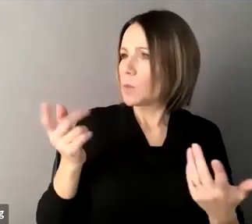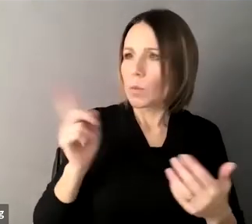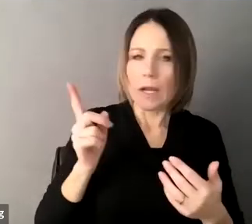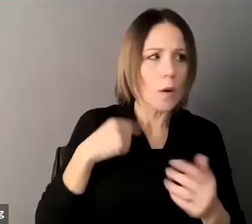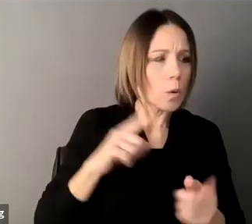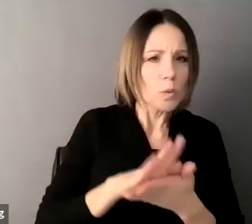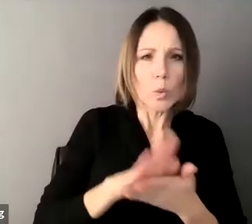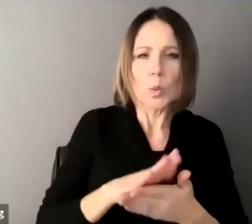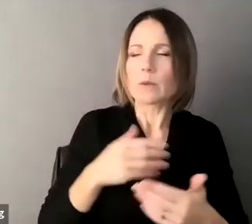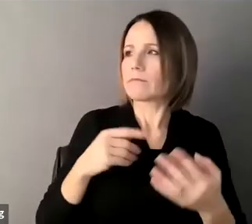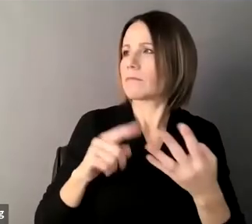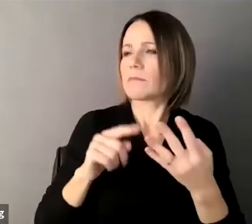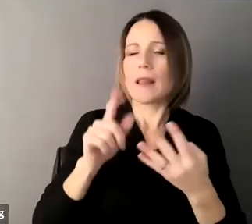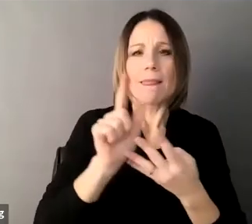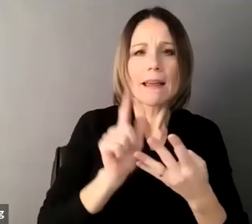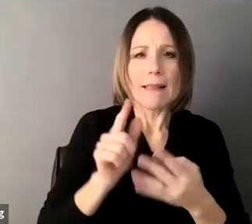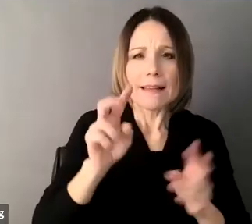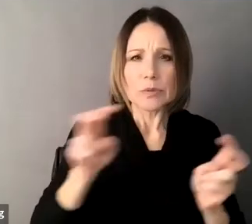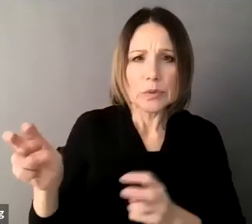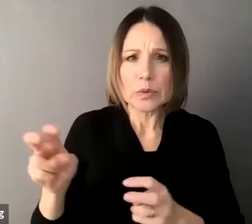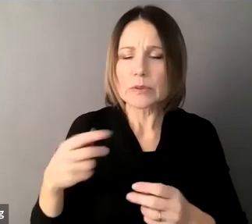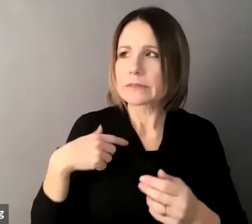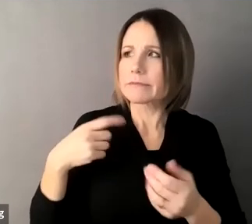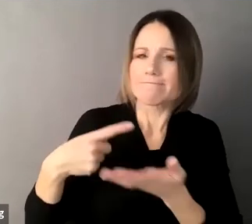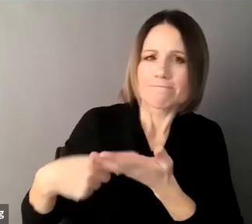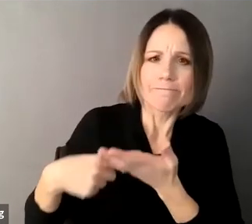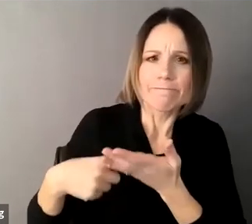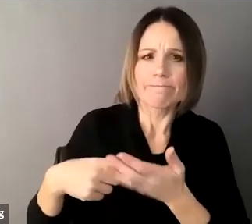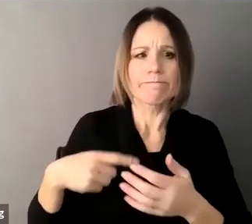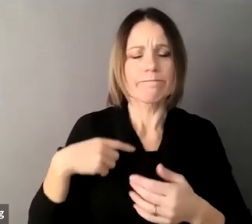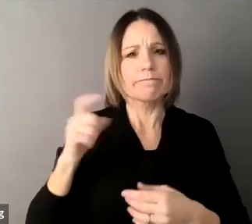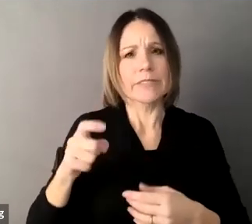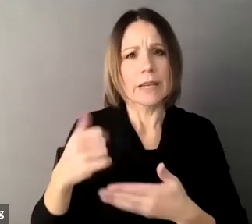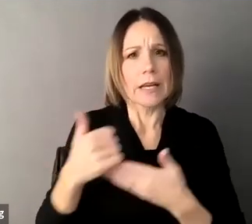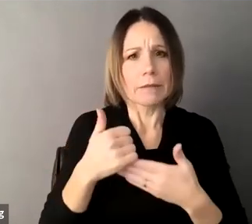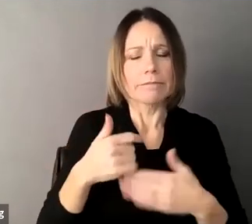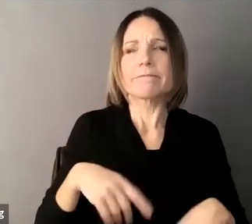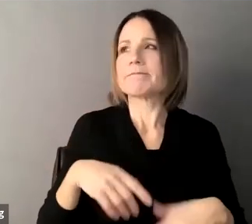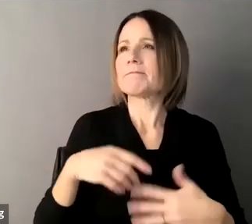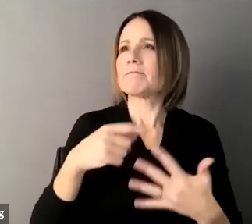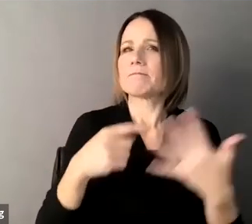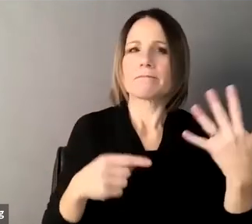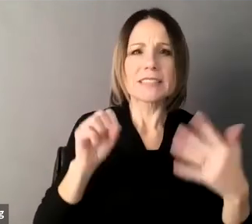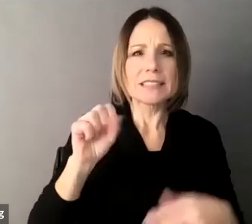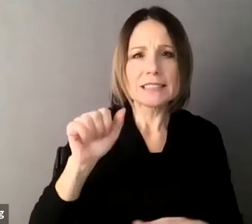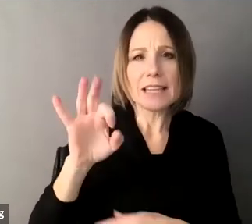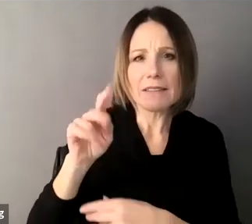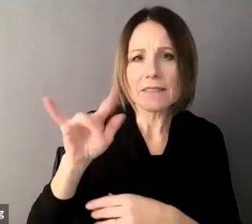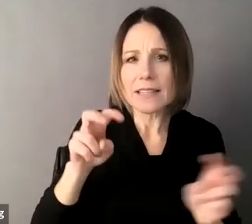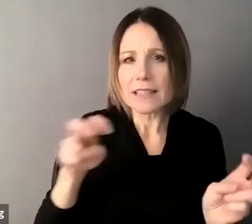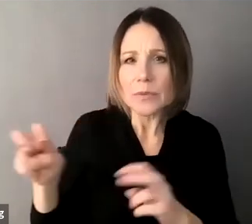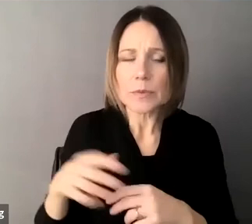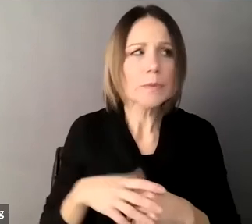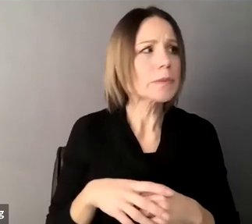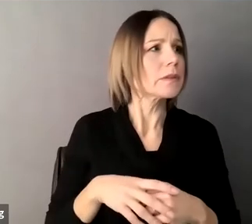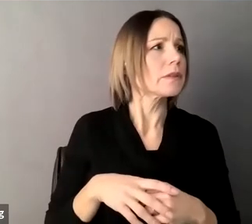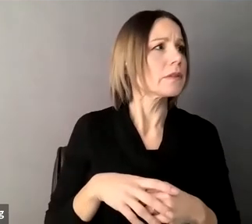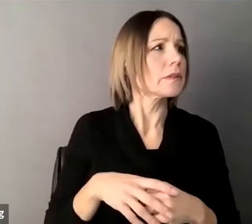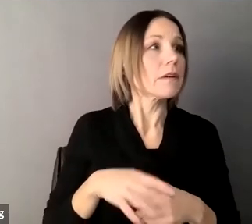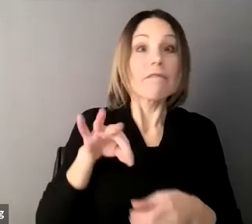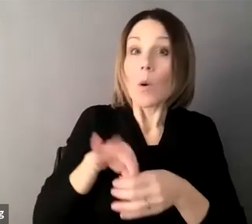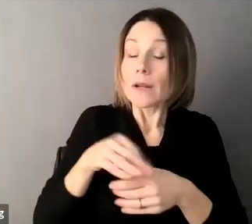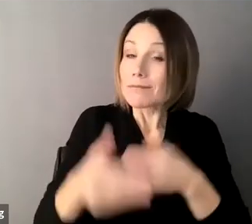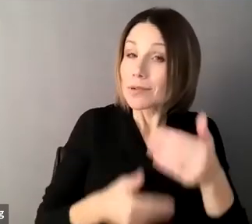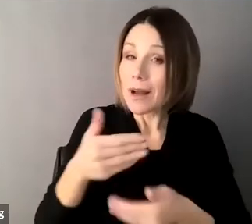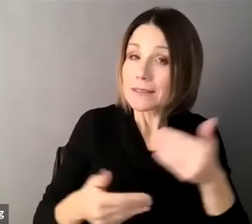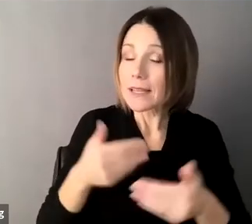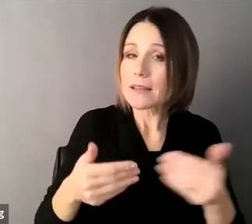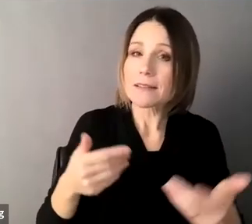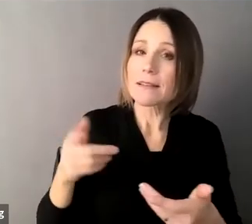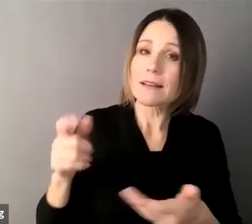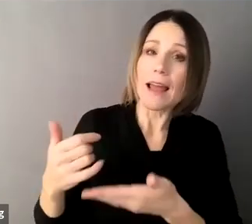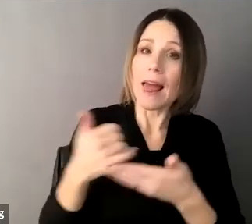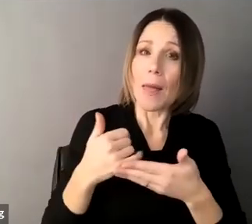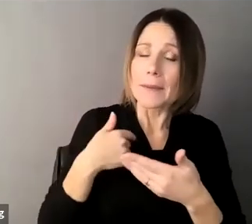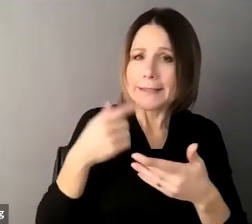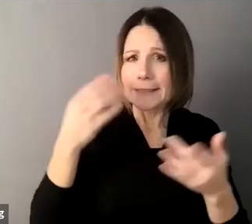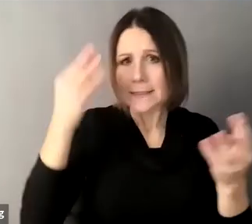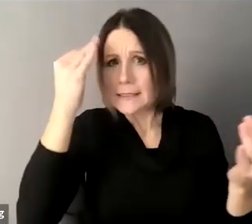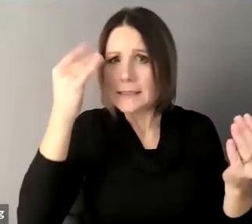issues discussing about safety disgusting about voting and discussing about medical treatment